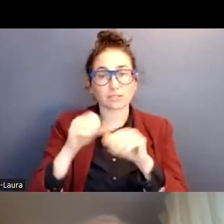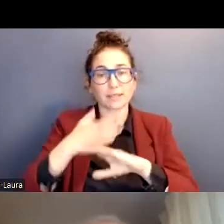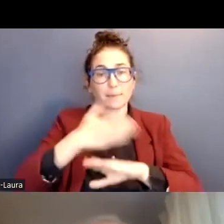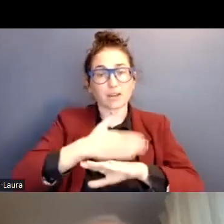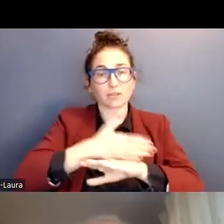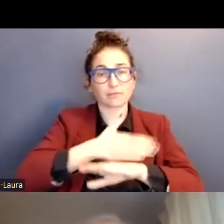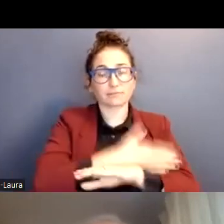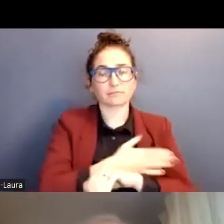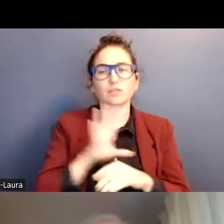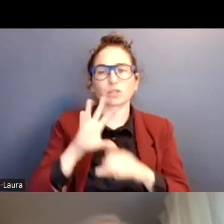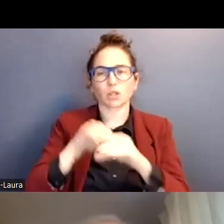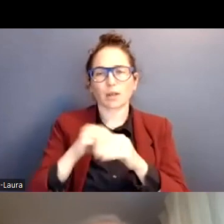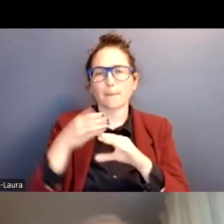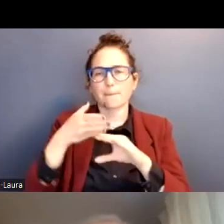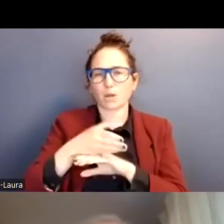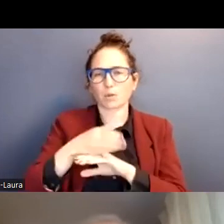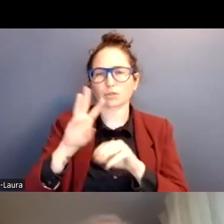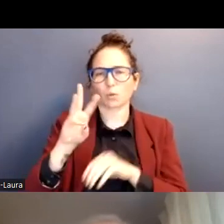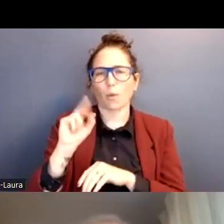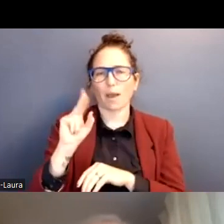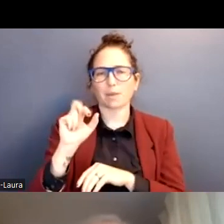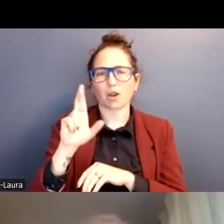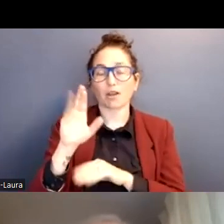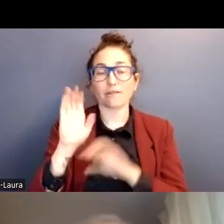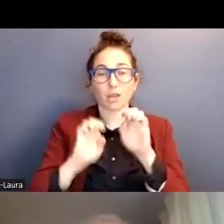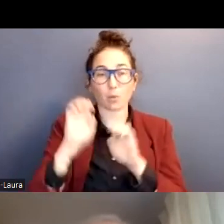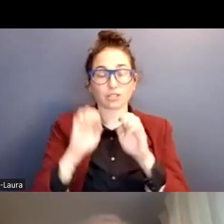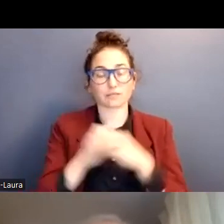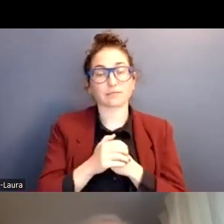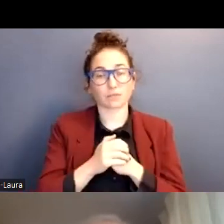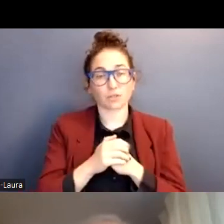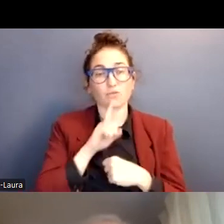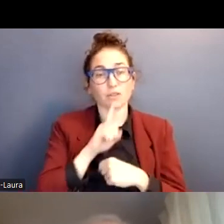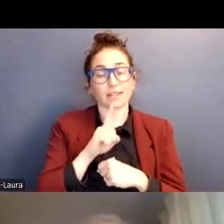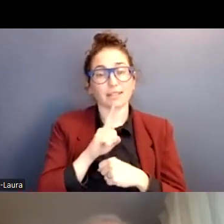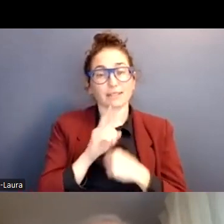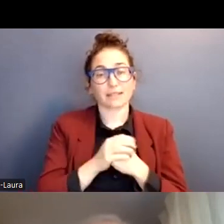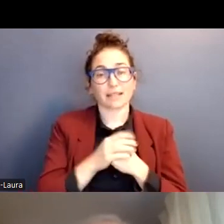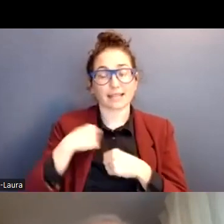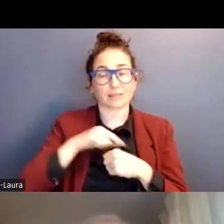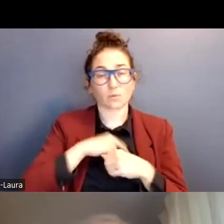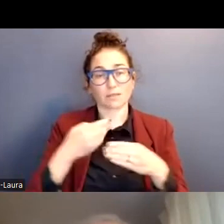included a post webinar evaluation and we would very much as we close up. Please